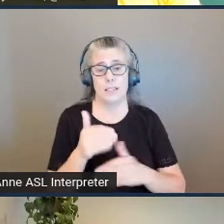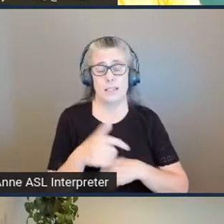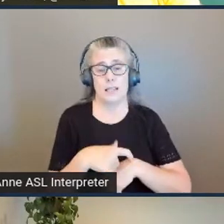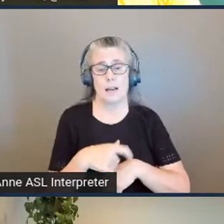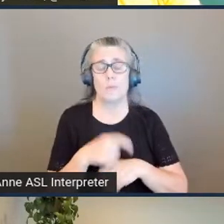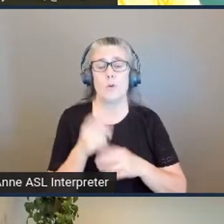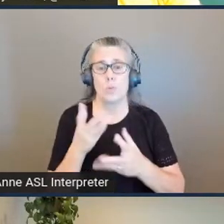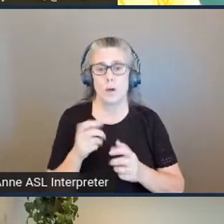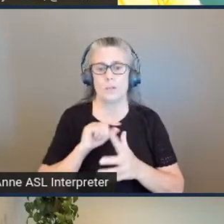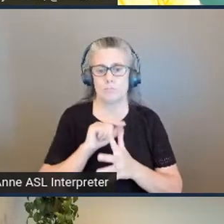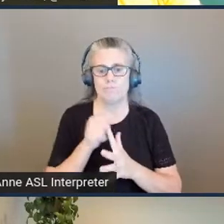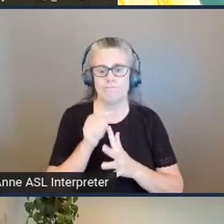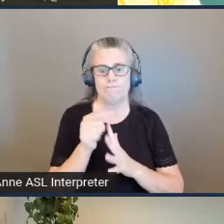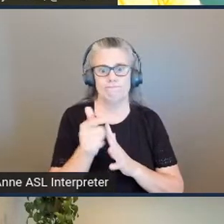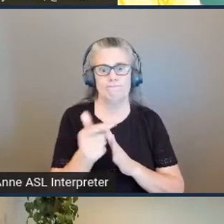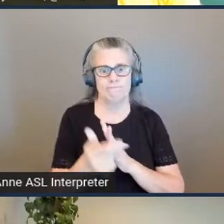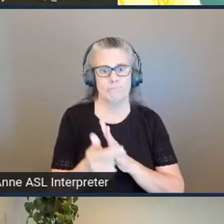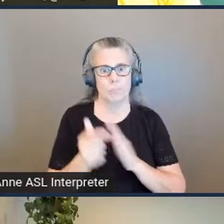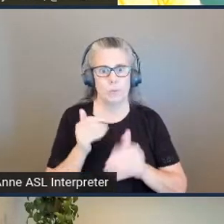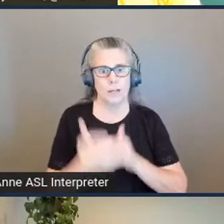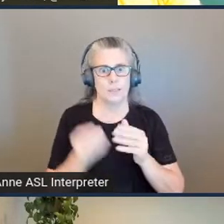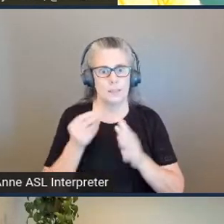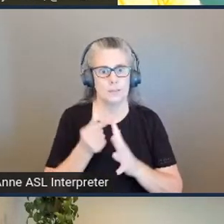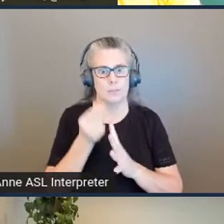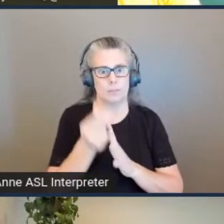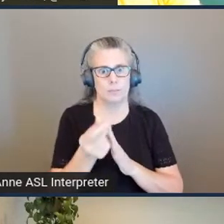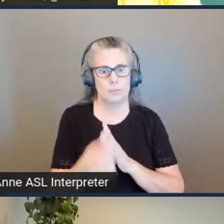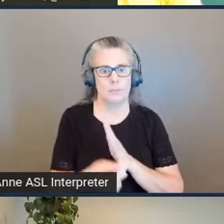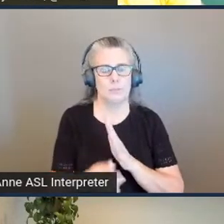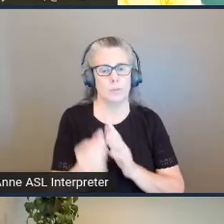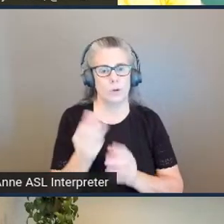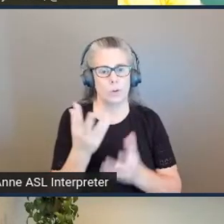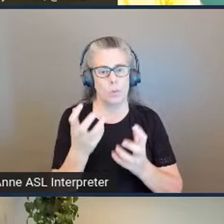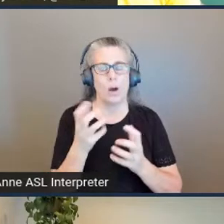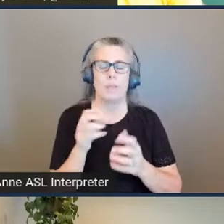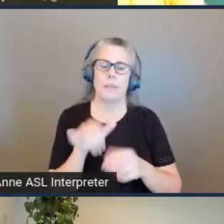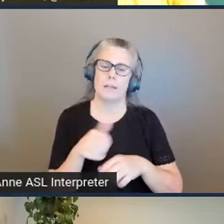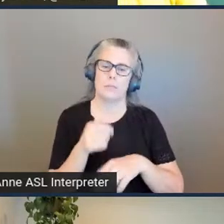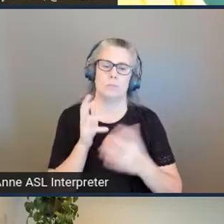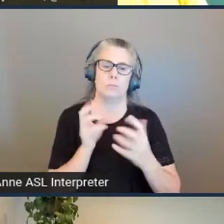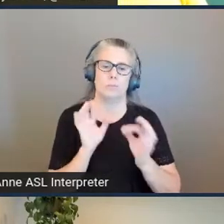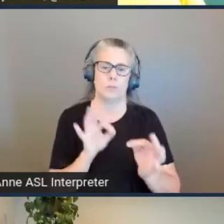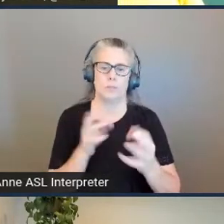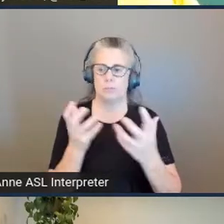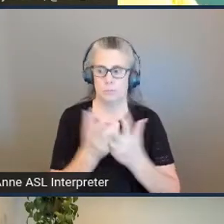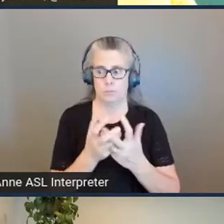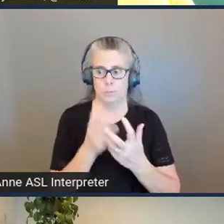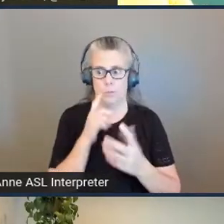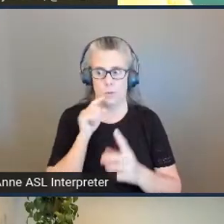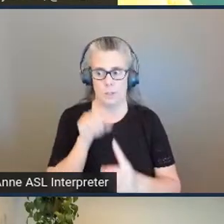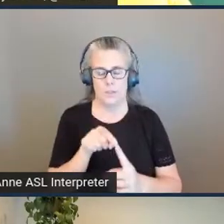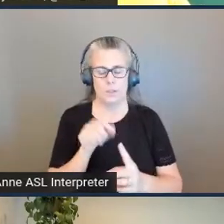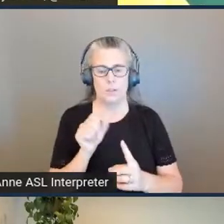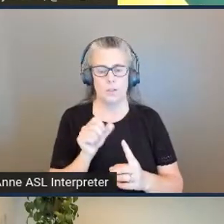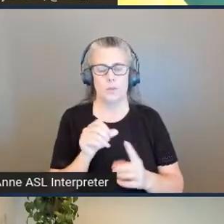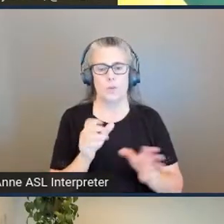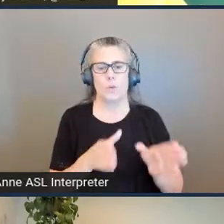And so it's a great fit for that. And we'll talk, cover this in later but when we go over the architecture.